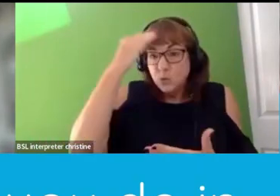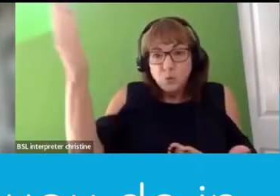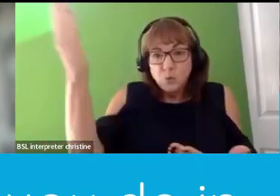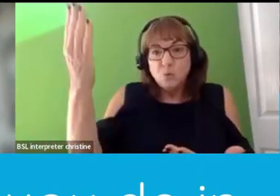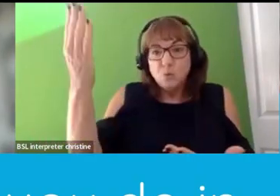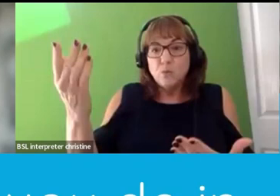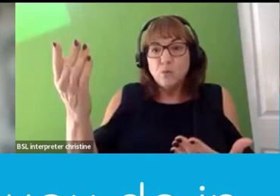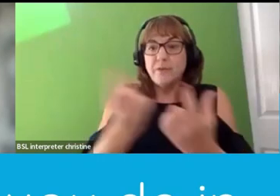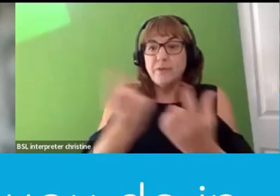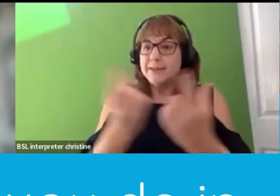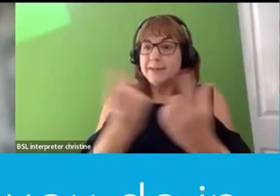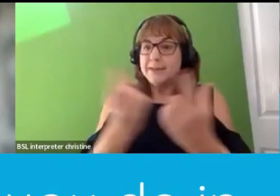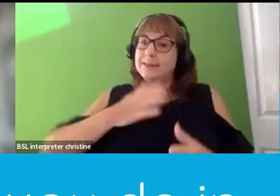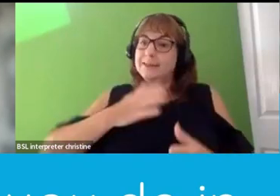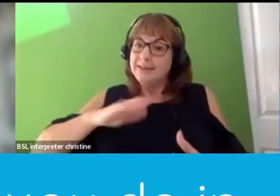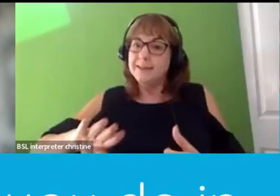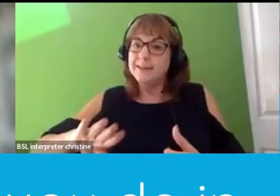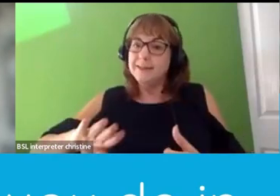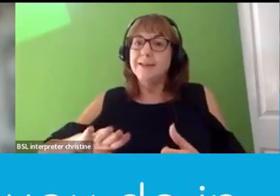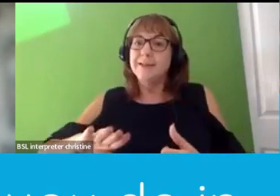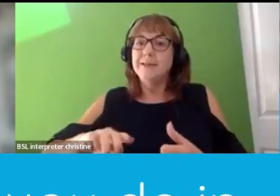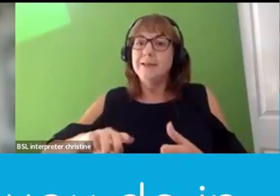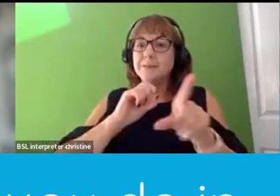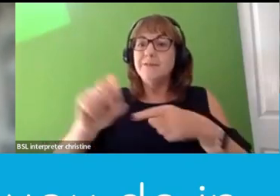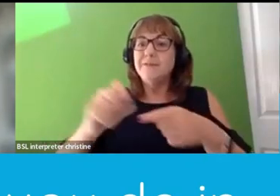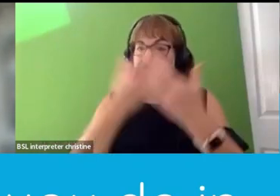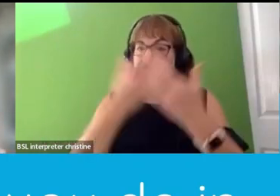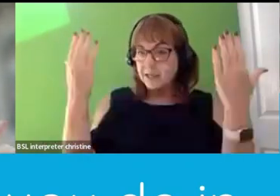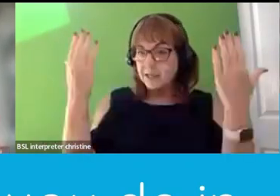accessing environments. So, if we can be aware of sensory processing and what we need,